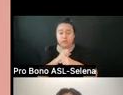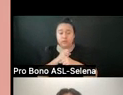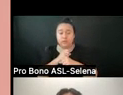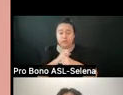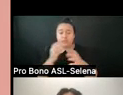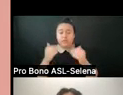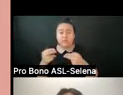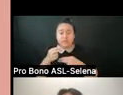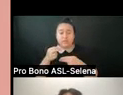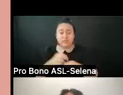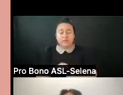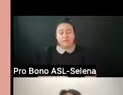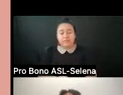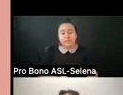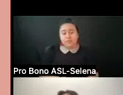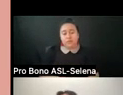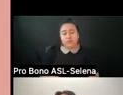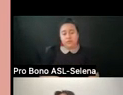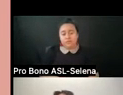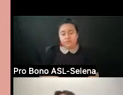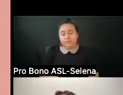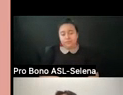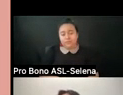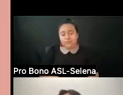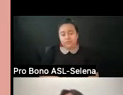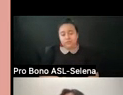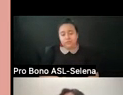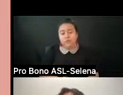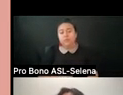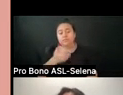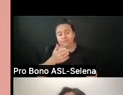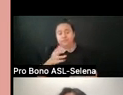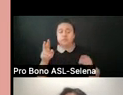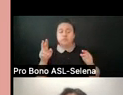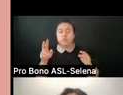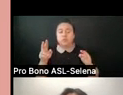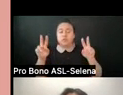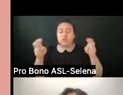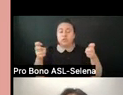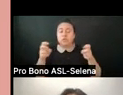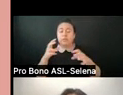As far as topic summary, this gives you the opportunity to guide the reviewer's focus to the